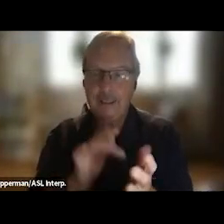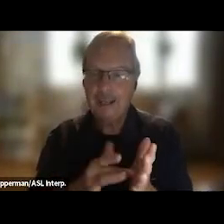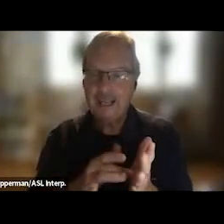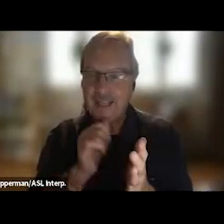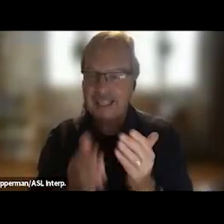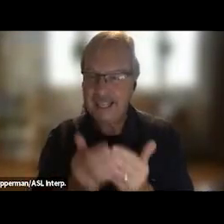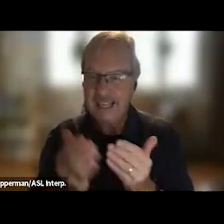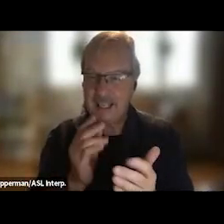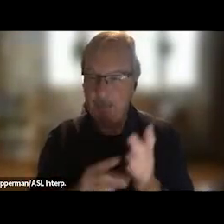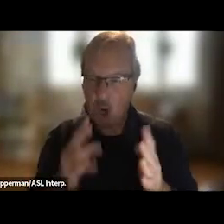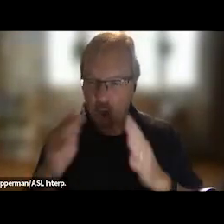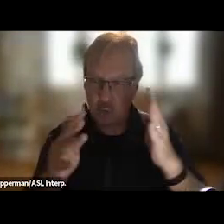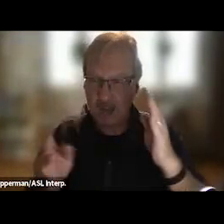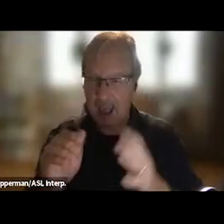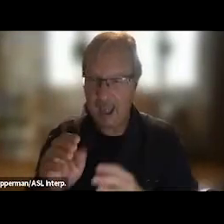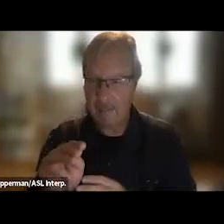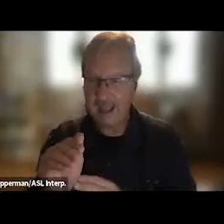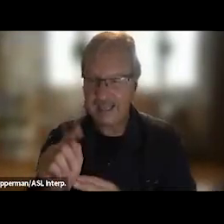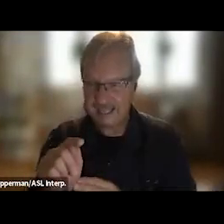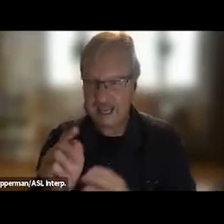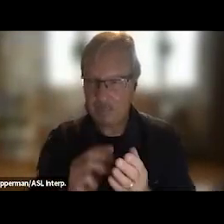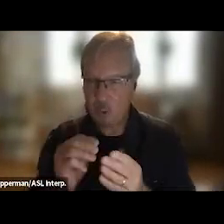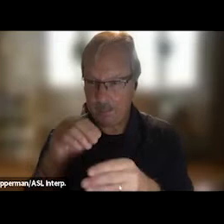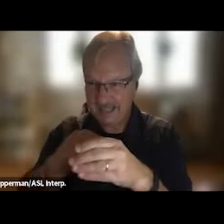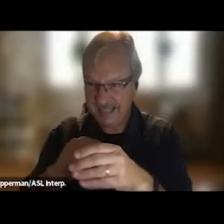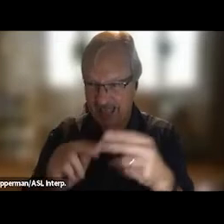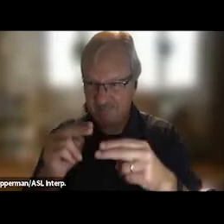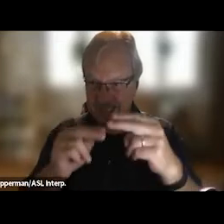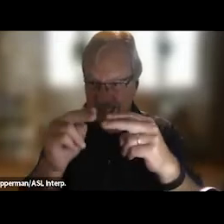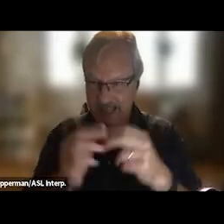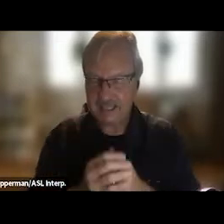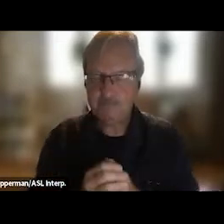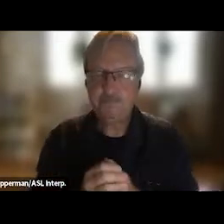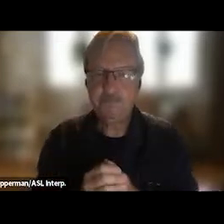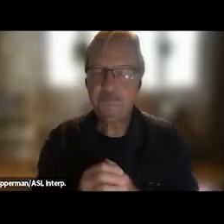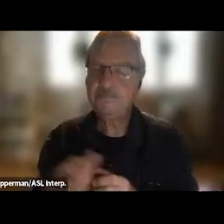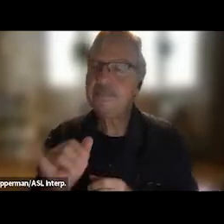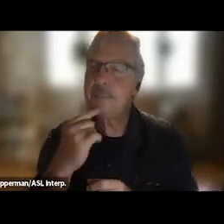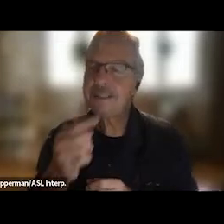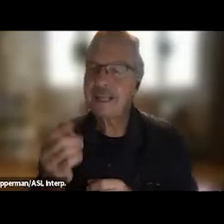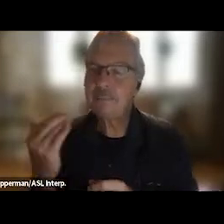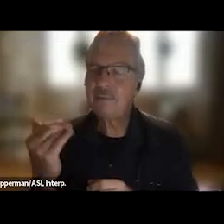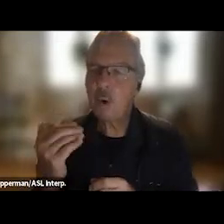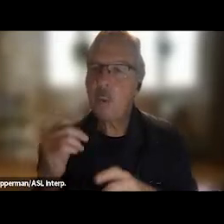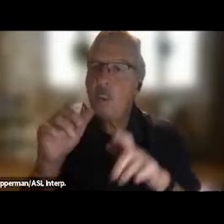of creating an MAT program inside our facility. And like I had said earlier, we have to start somewhere.